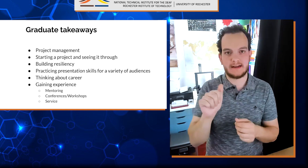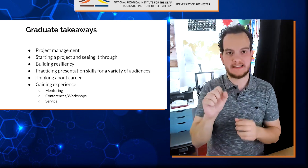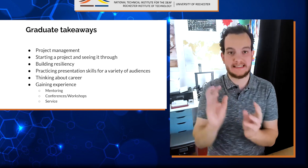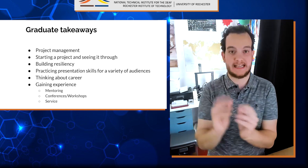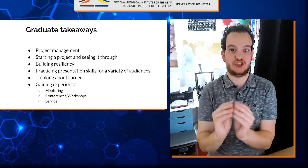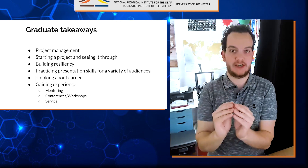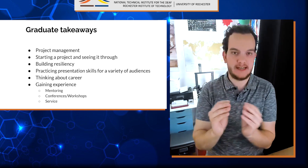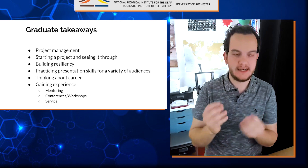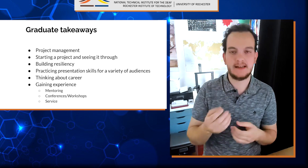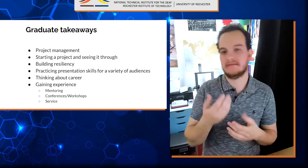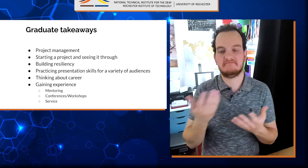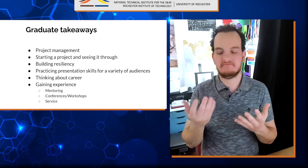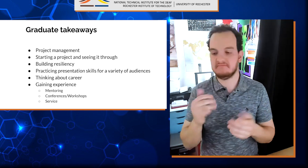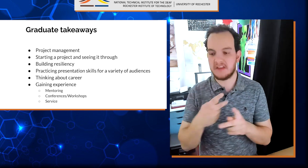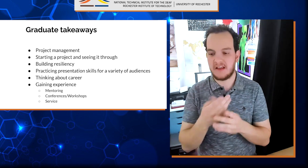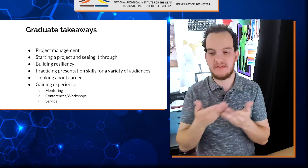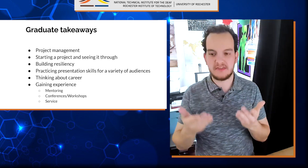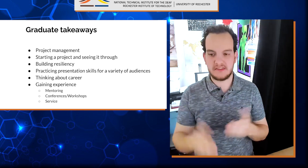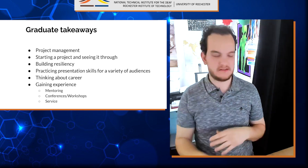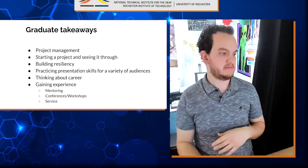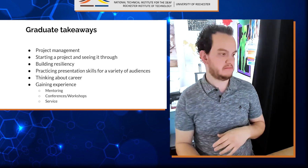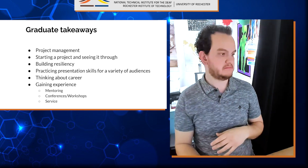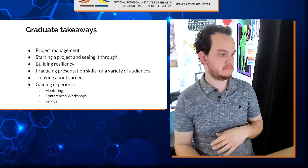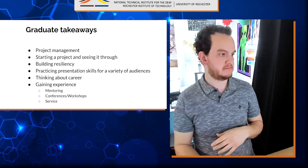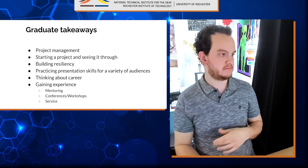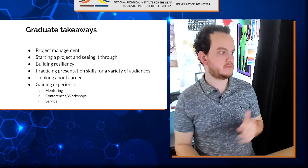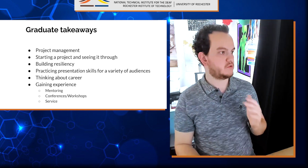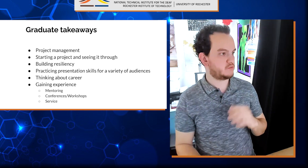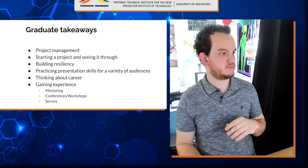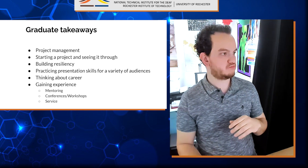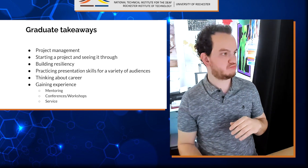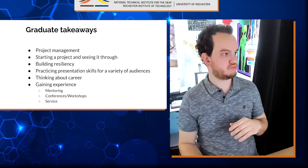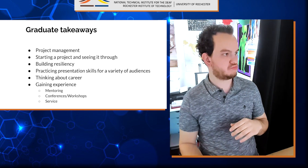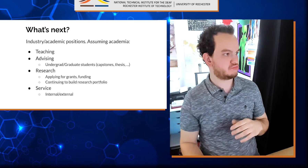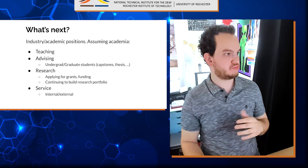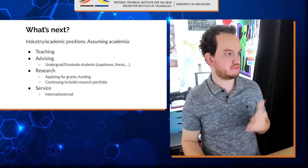I've also moderated a session at conferences and that type of thing.